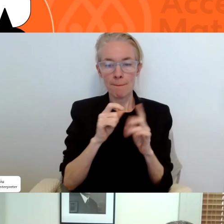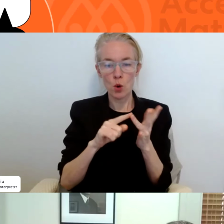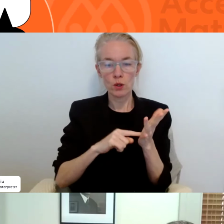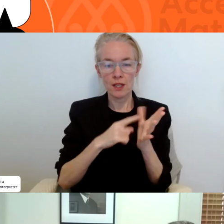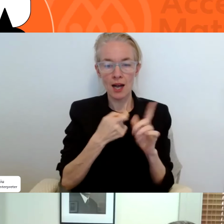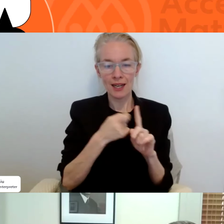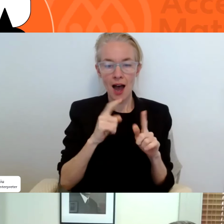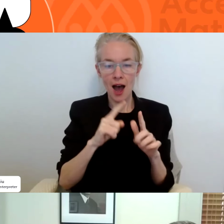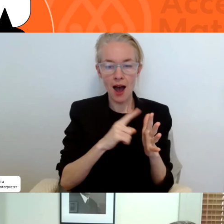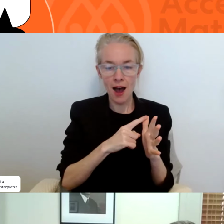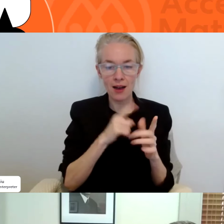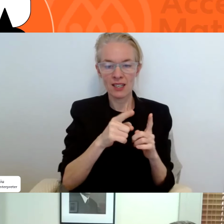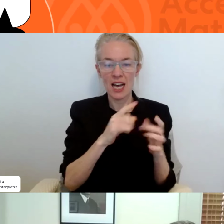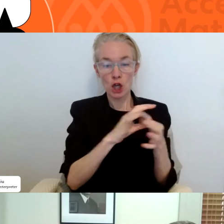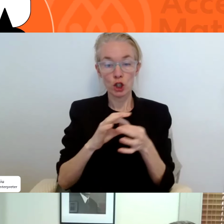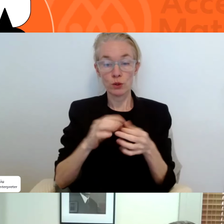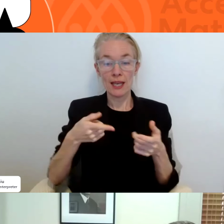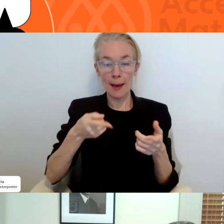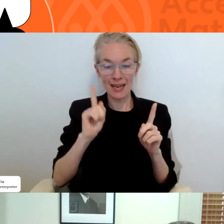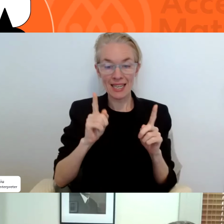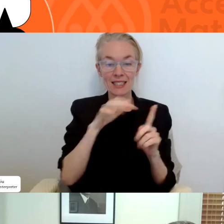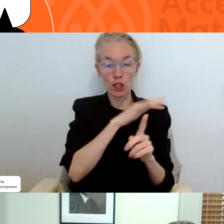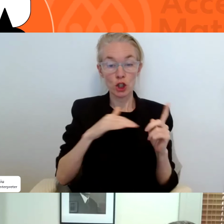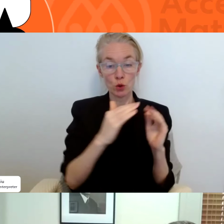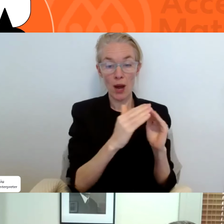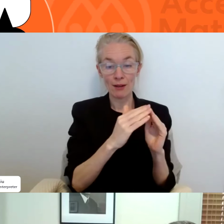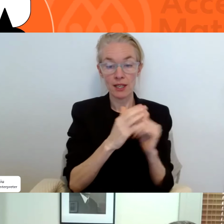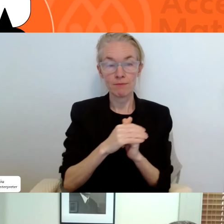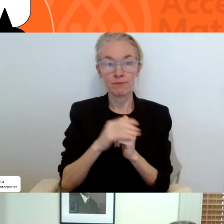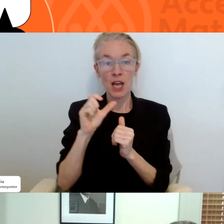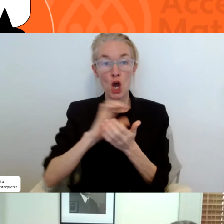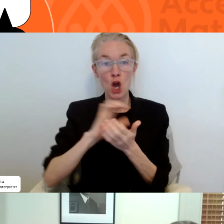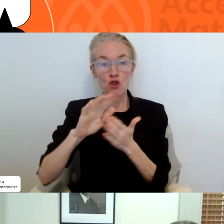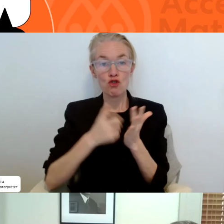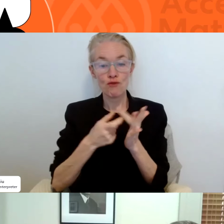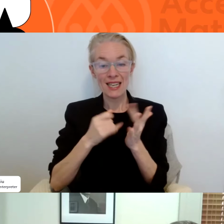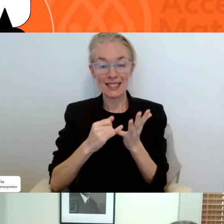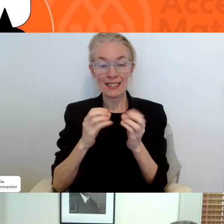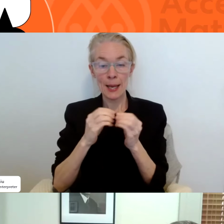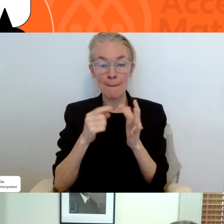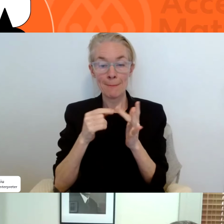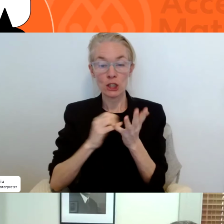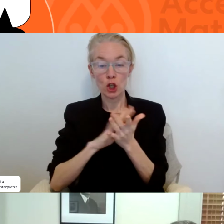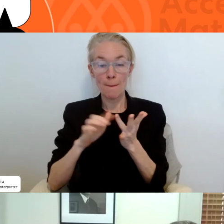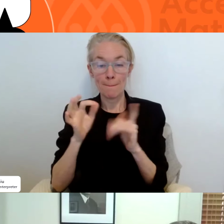For Housing; Honourable Chris Penk, Minister For Building and Construction